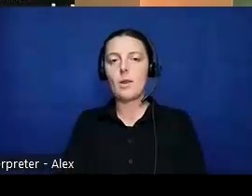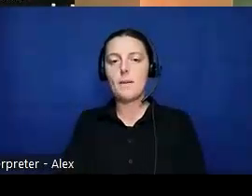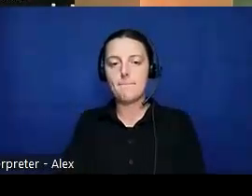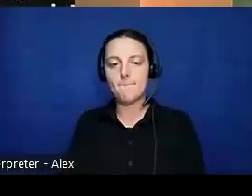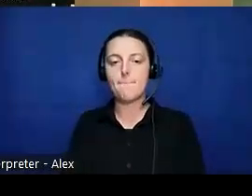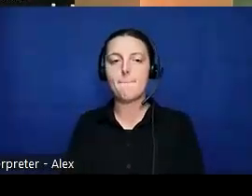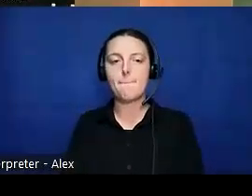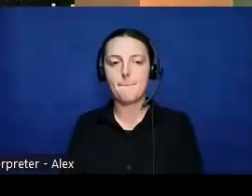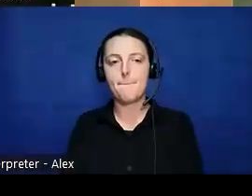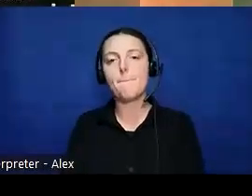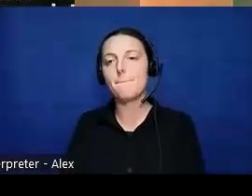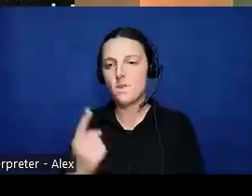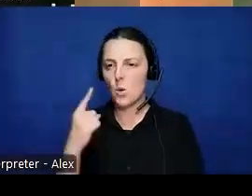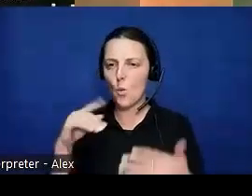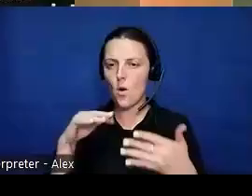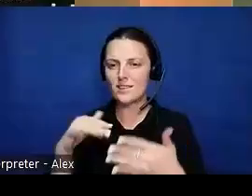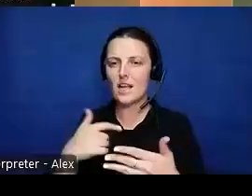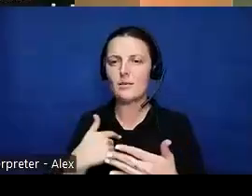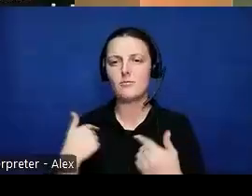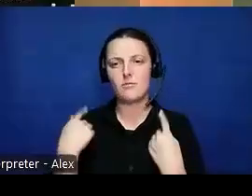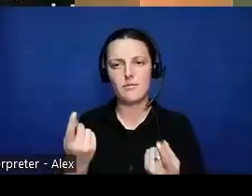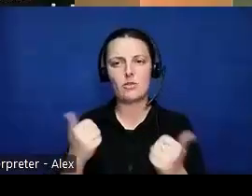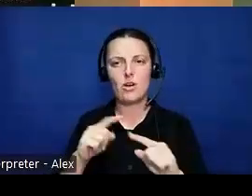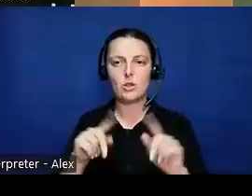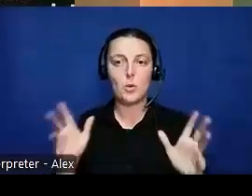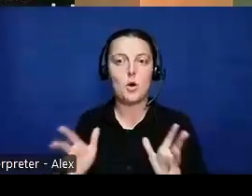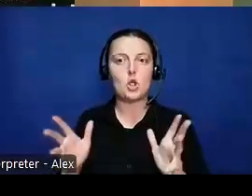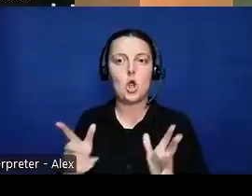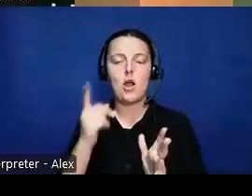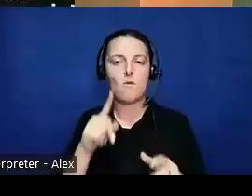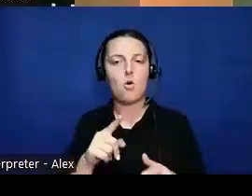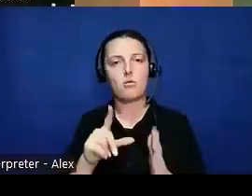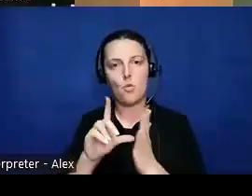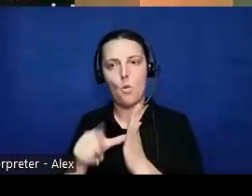a while. I'm going to get to in a second. This is an awesome paper I found. Um, so we always think